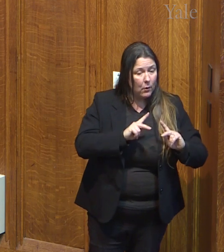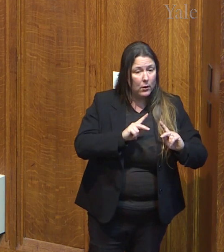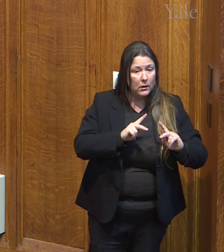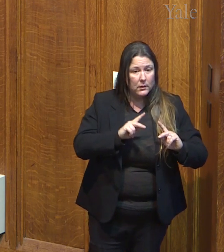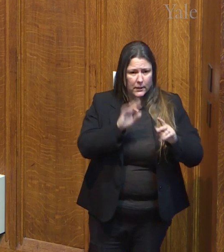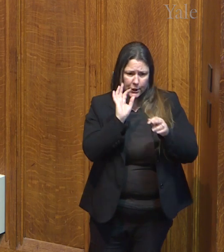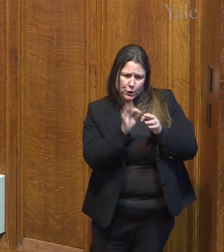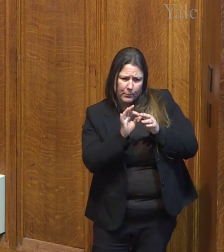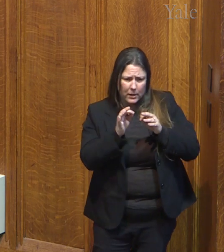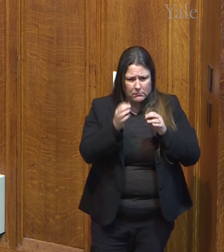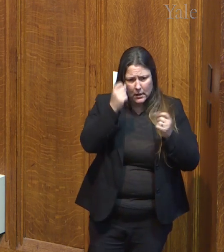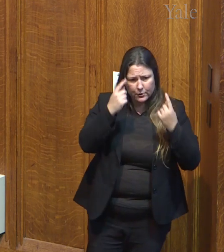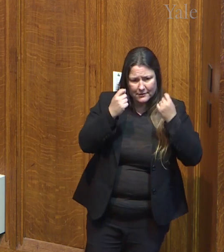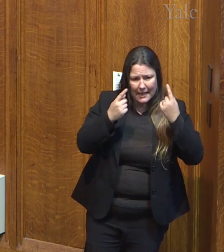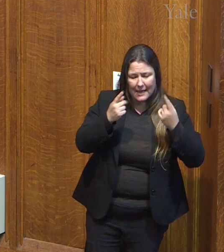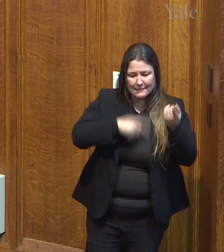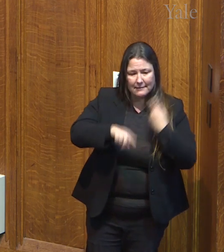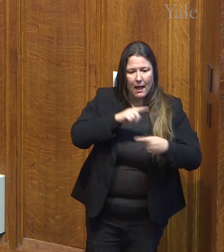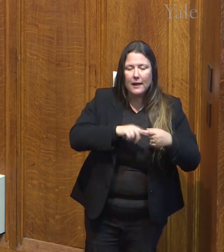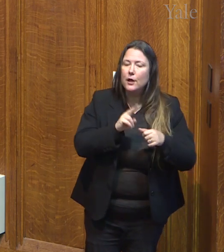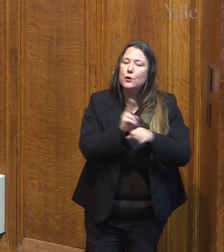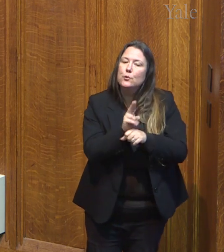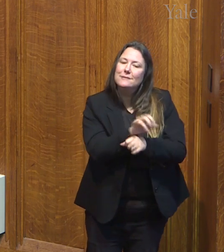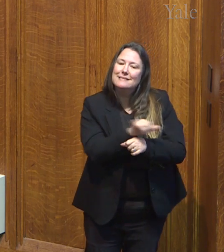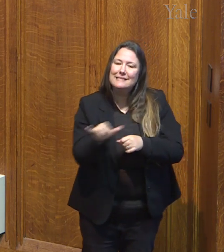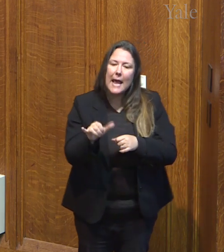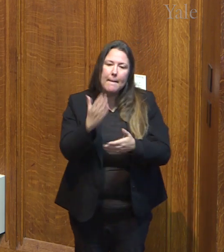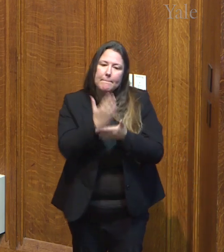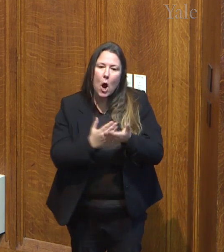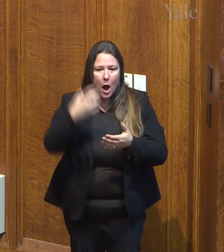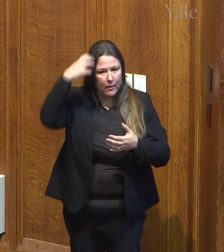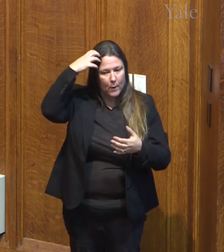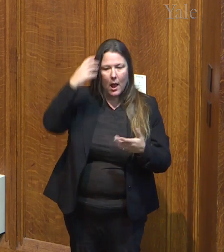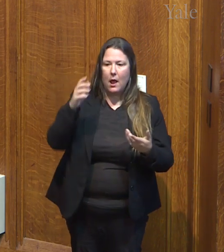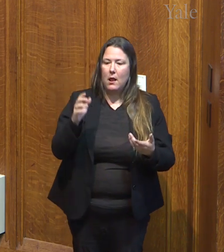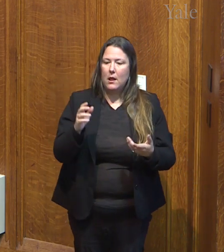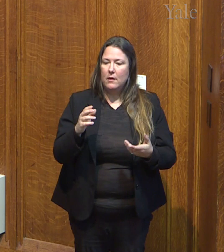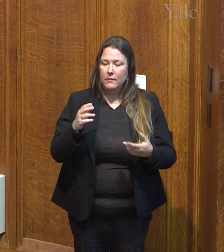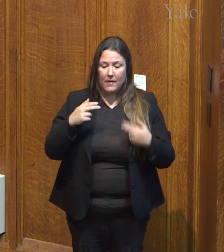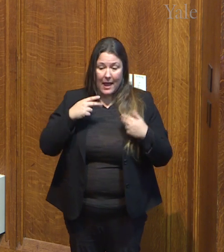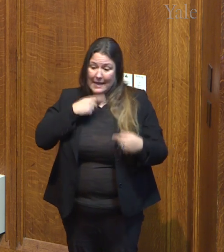they use the same regions of the brain that the hearing do when they speak and listen to speech.